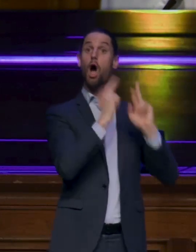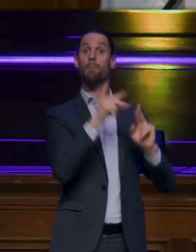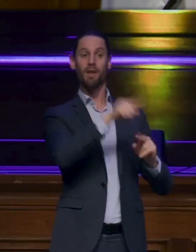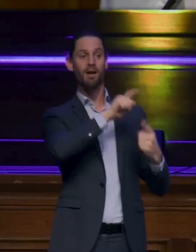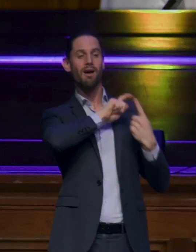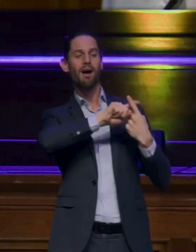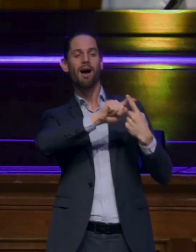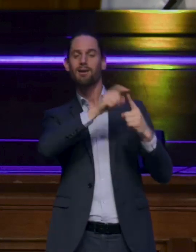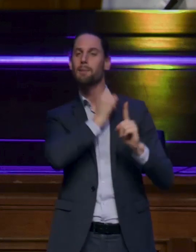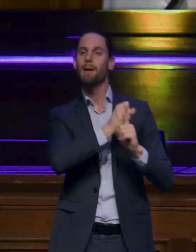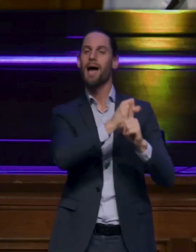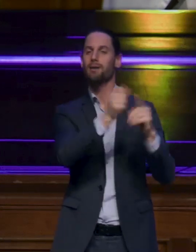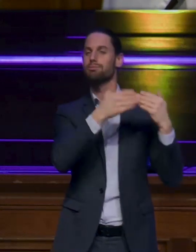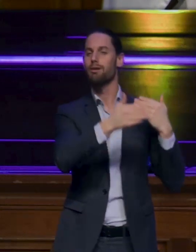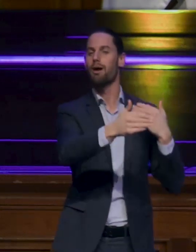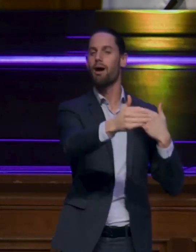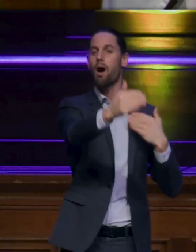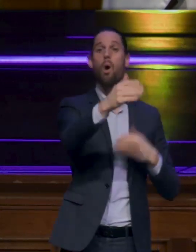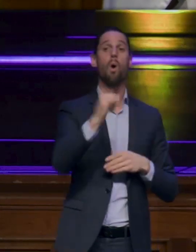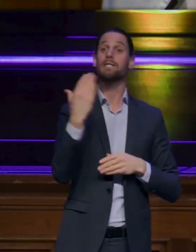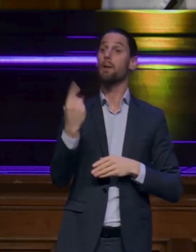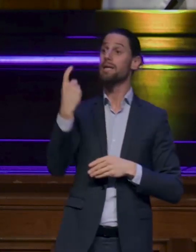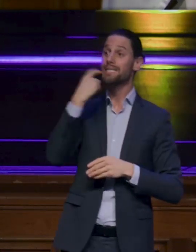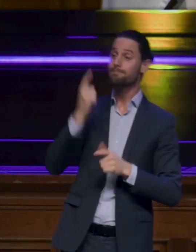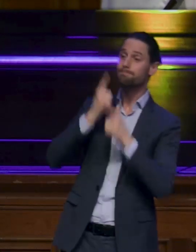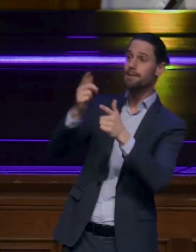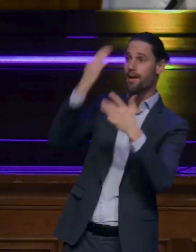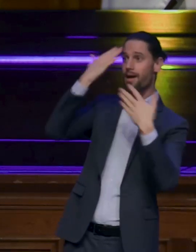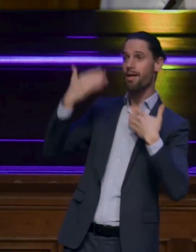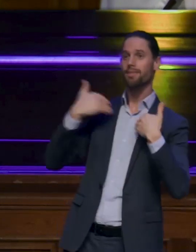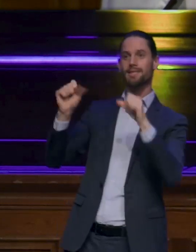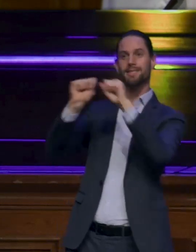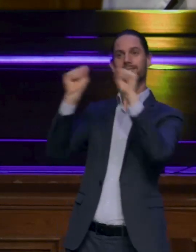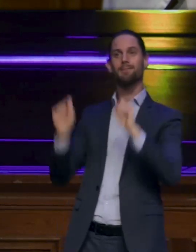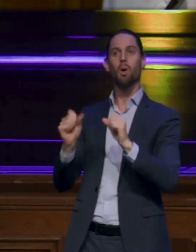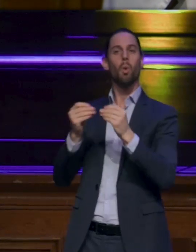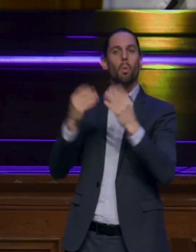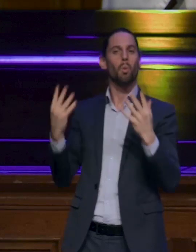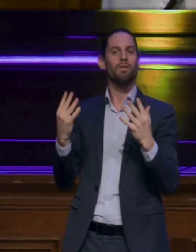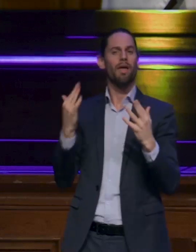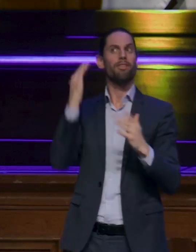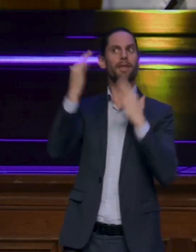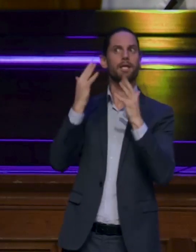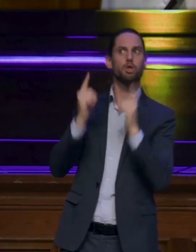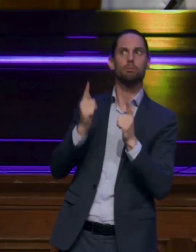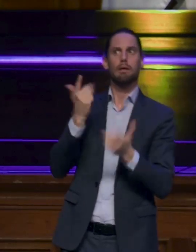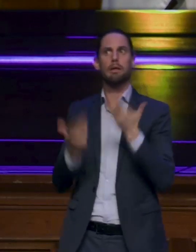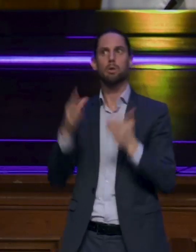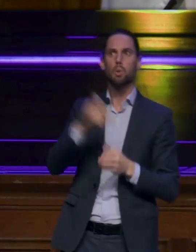can easily go to the mental health service without even thinking about it or without even remembering there was a time when that wasn't there then that's